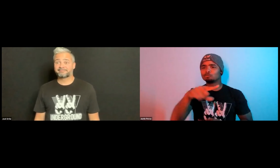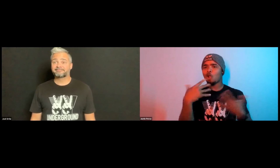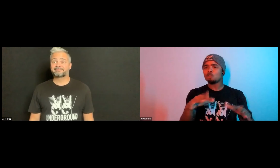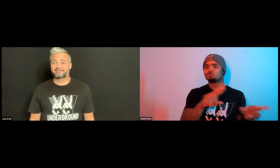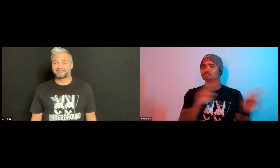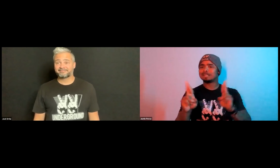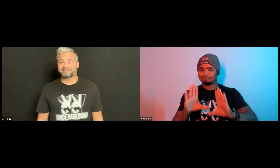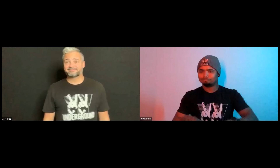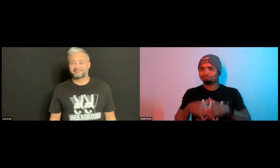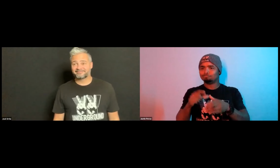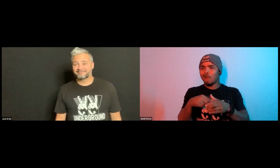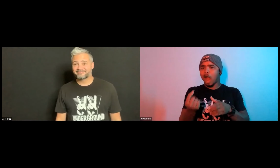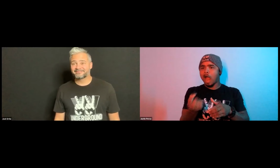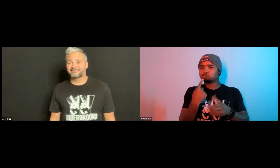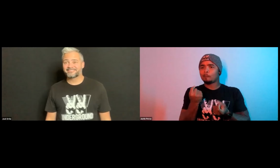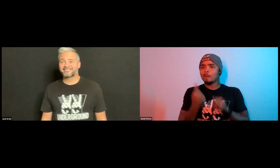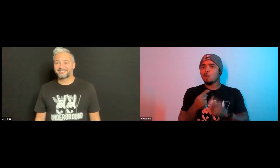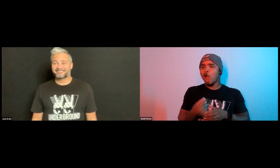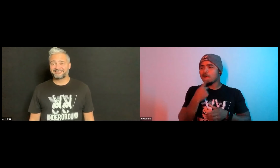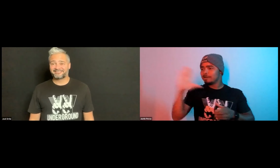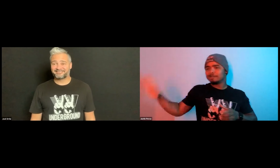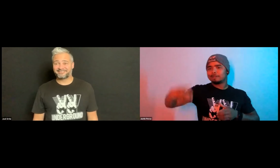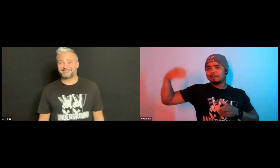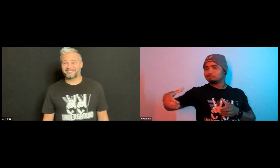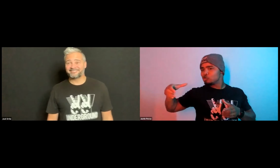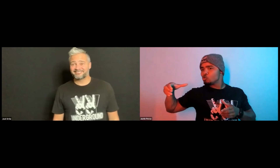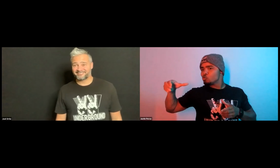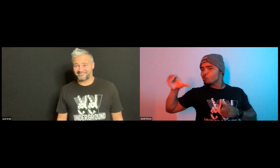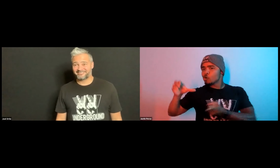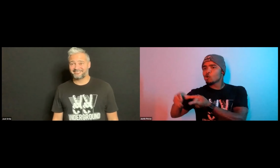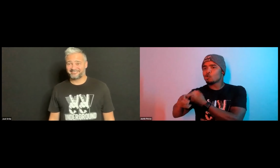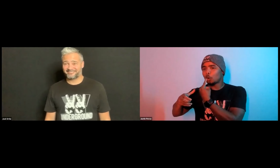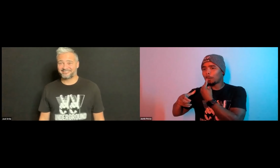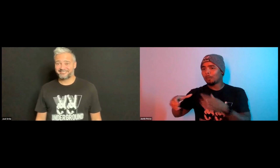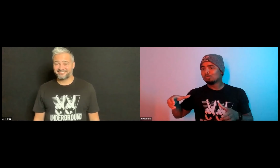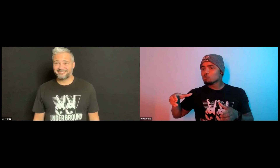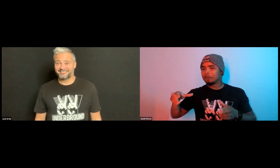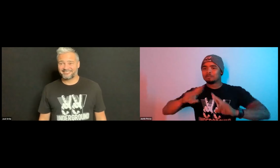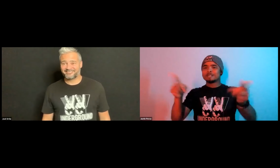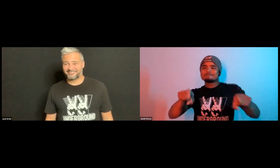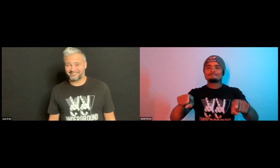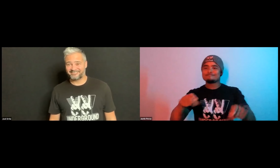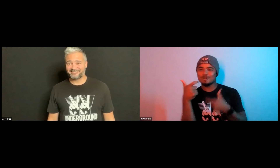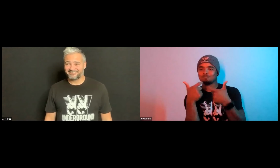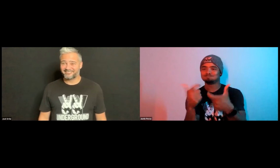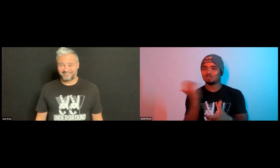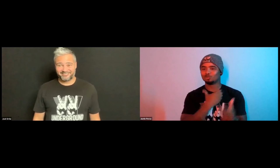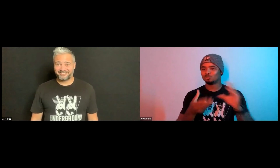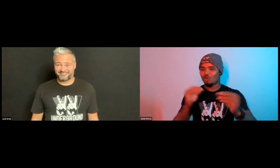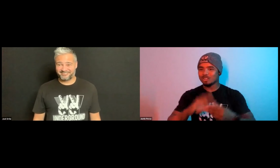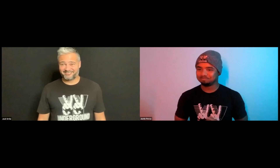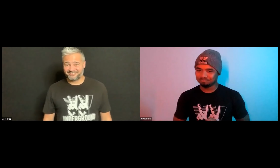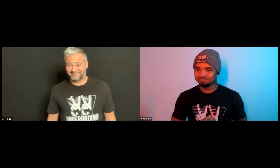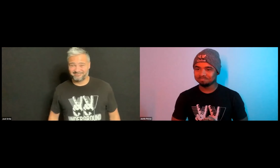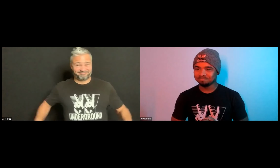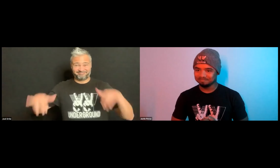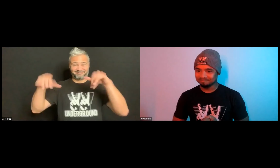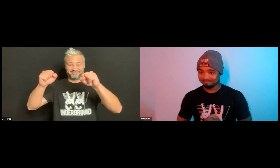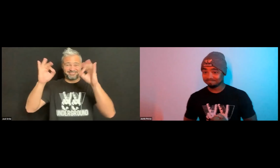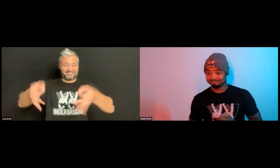We want to make sure you're ready. If you have your popcorn and your drink besides you, we can get to it.